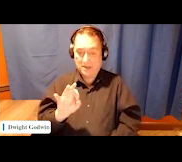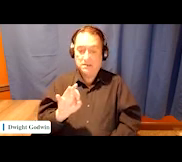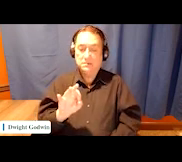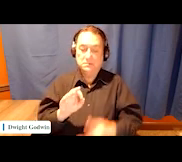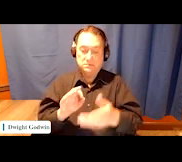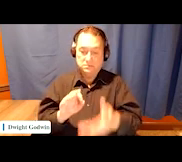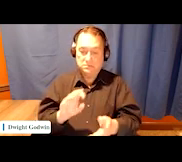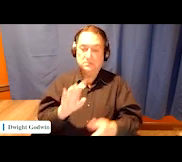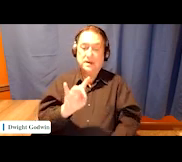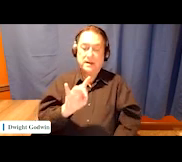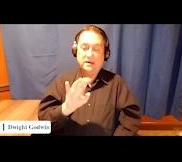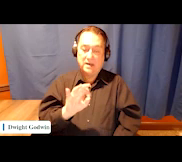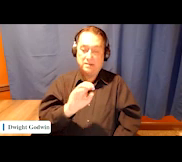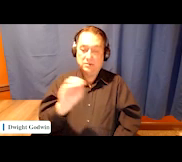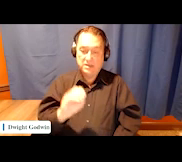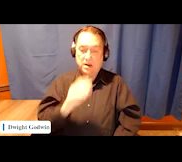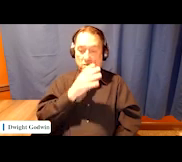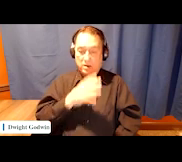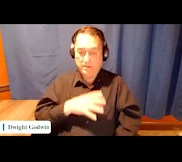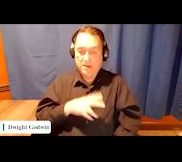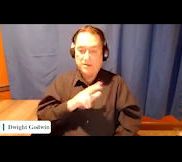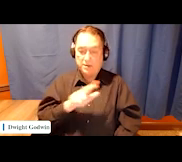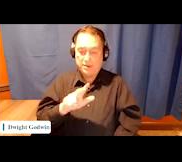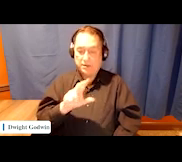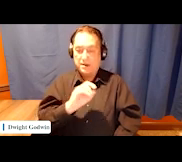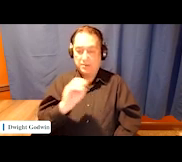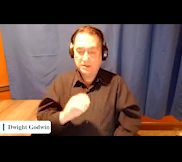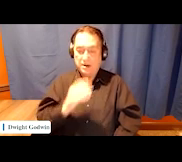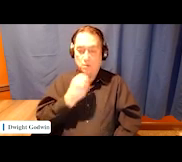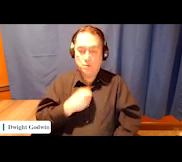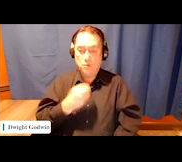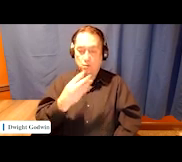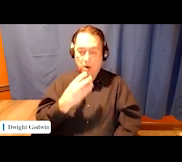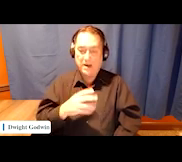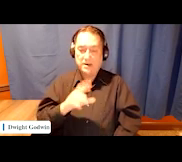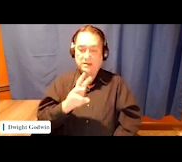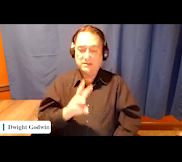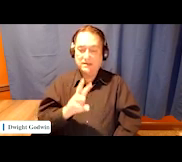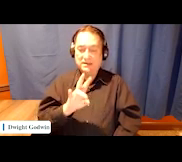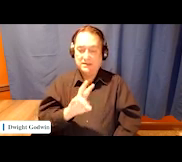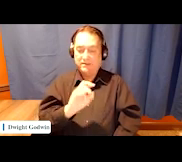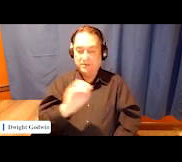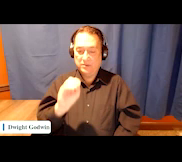and 34% Spanish-speaking. I mentioned those demographics because I talked about having a program that fits your city.